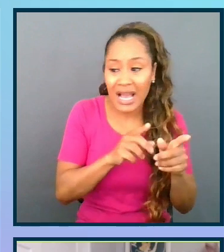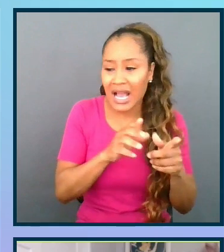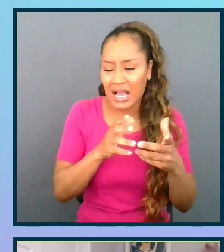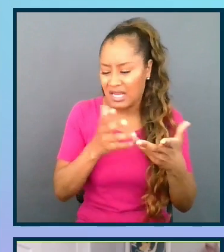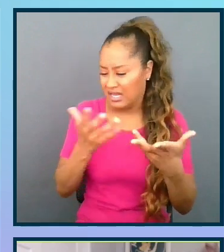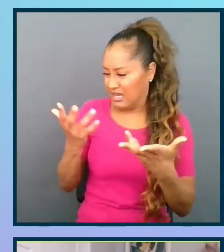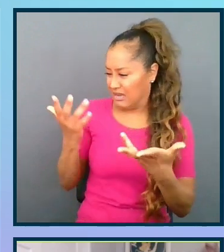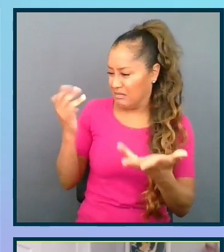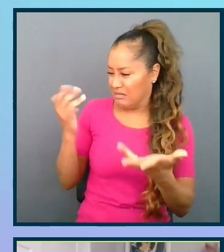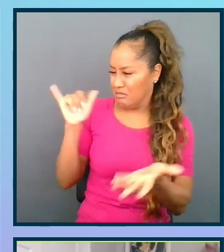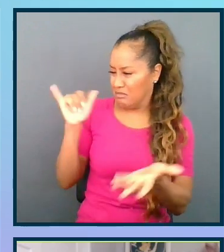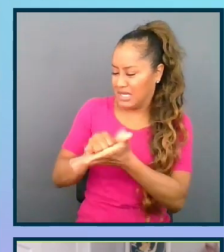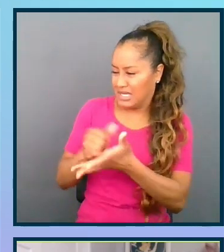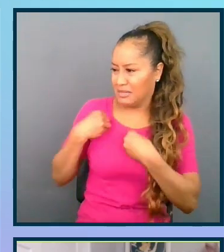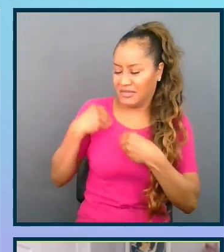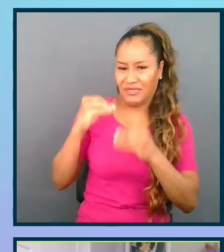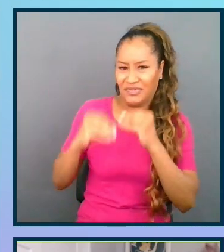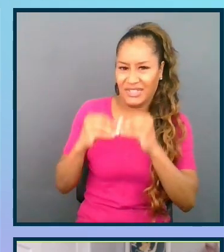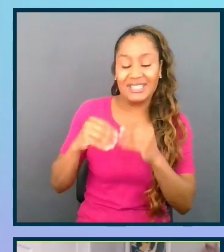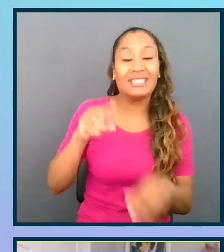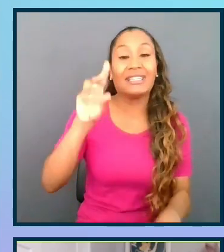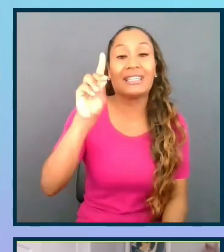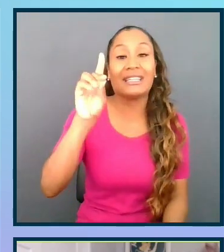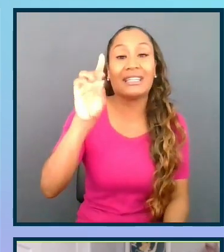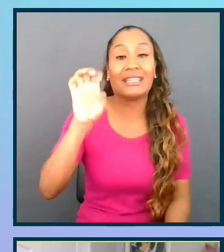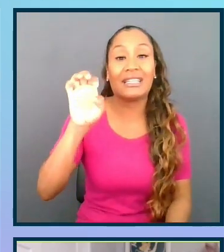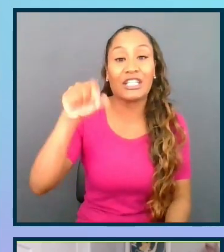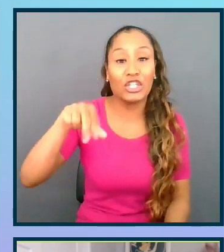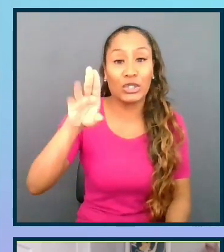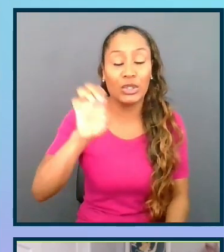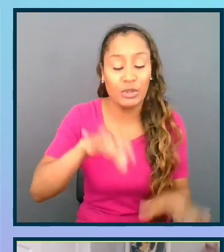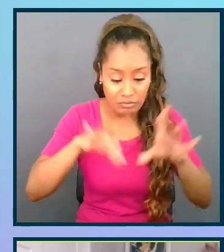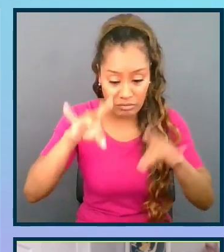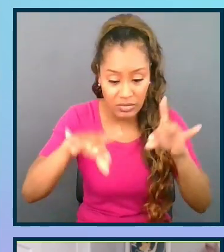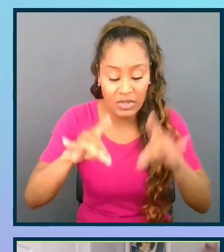In a study conducted by DQ, they that 67% of accessibility issues